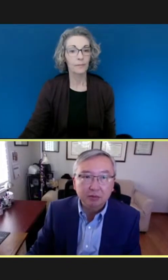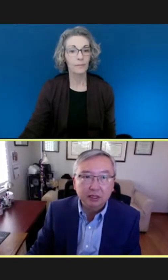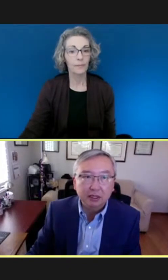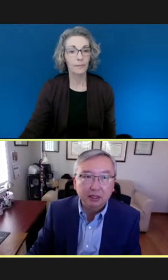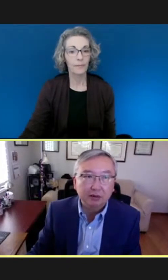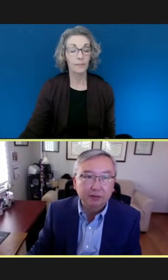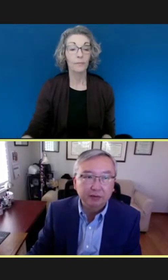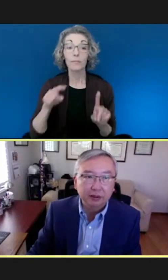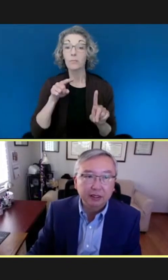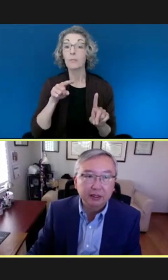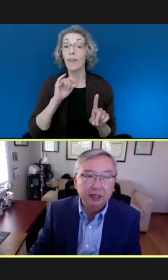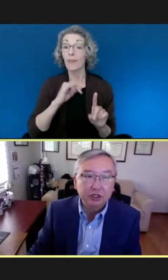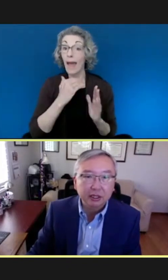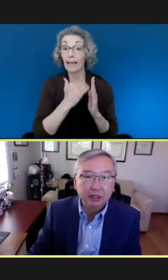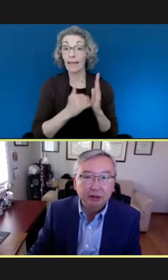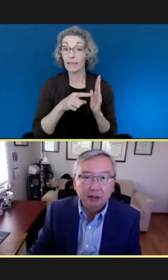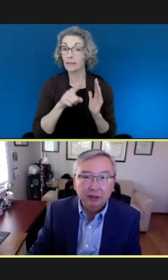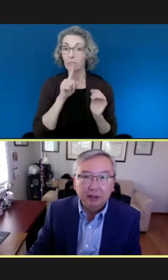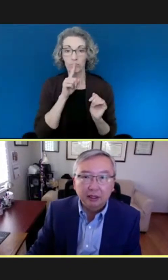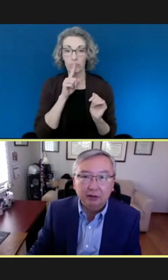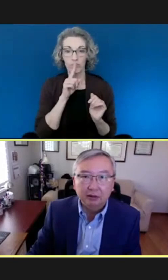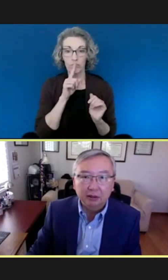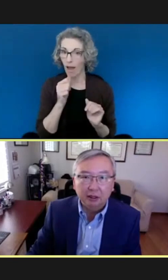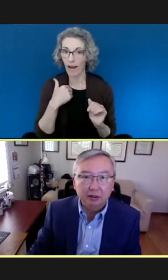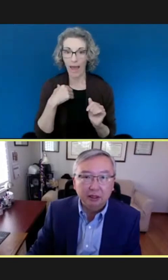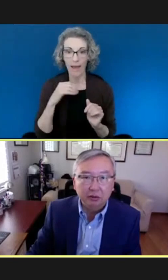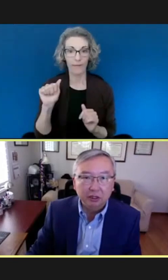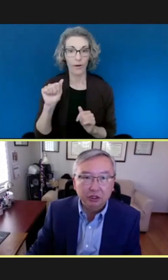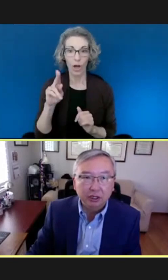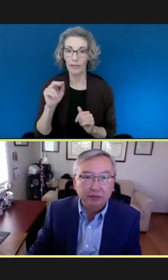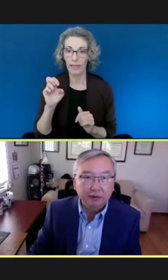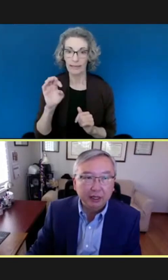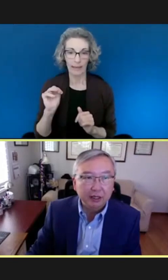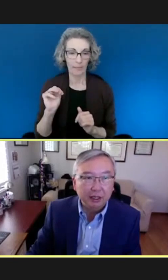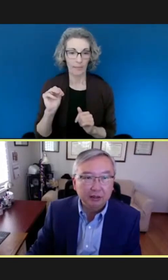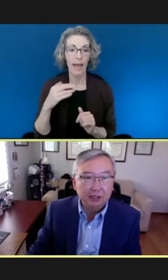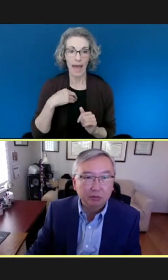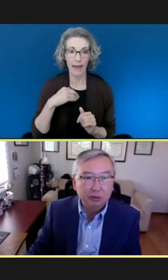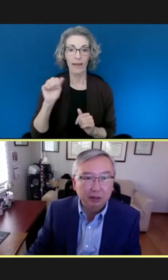they have ADHD, and including JFK and some inventors,